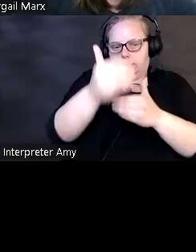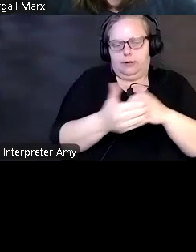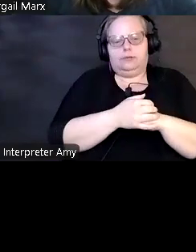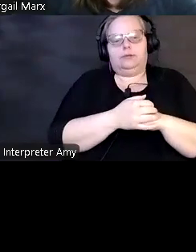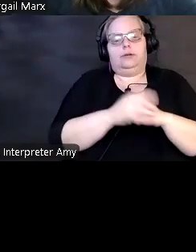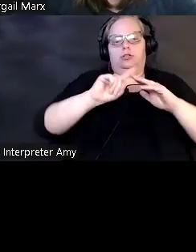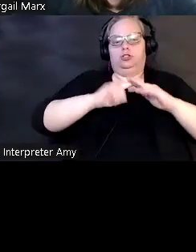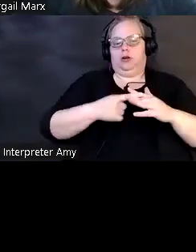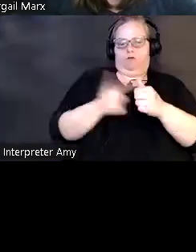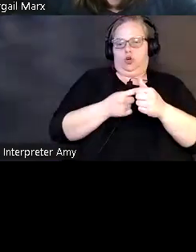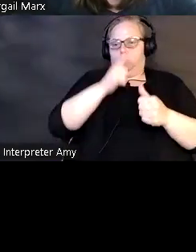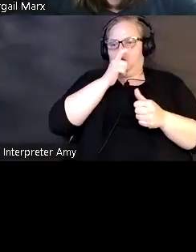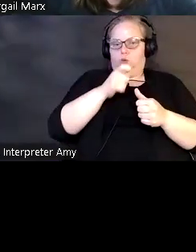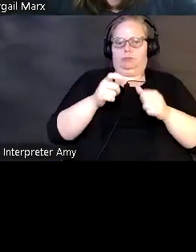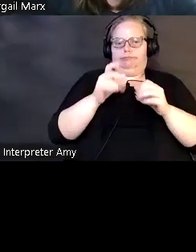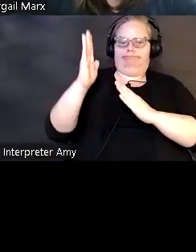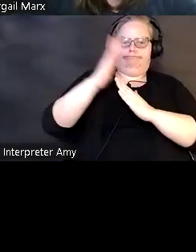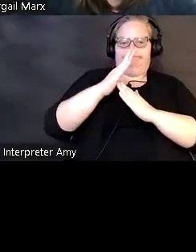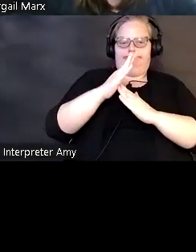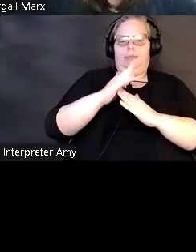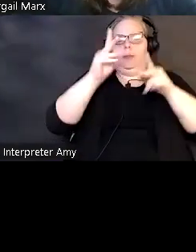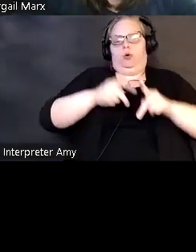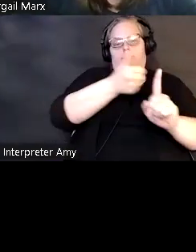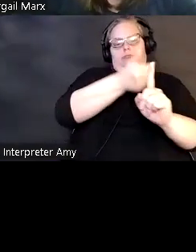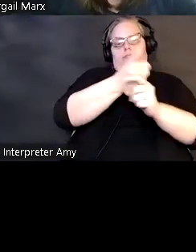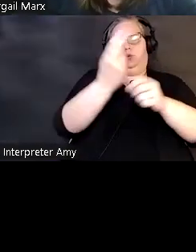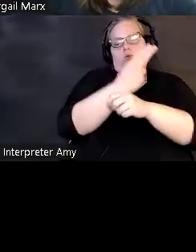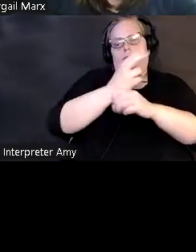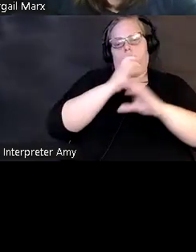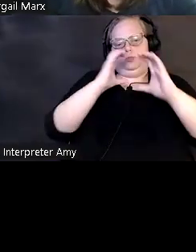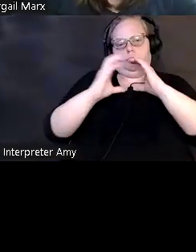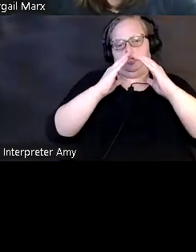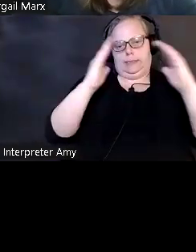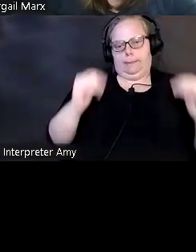who's going to be using the communication system. Whether it's a child or a very beginning